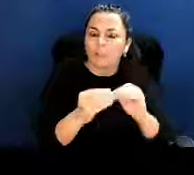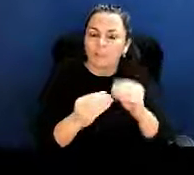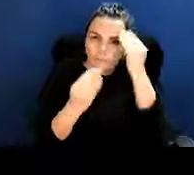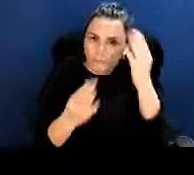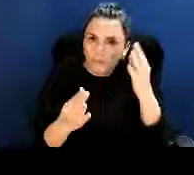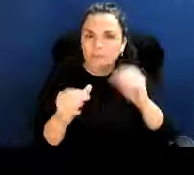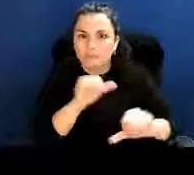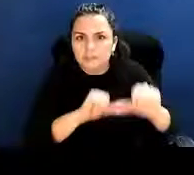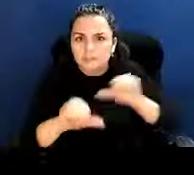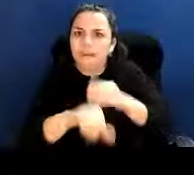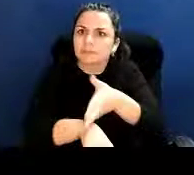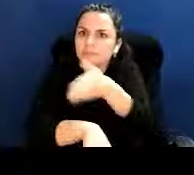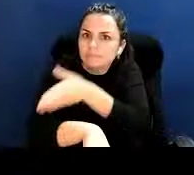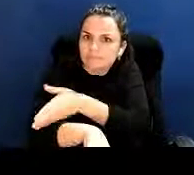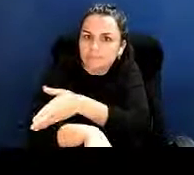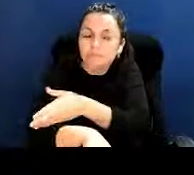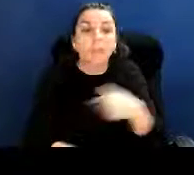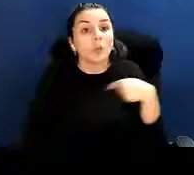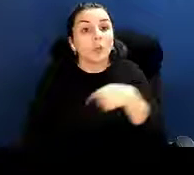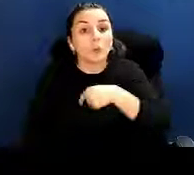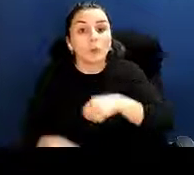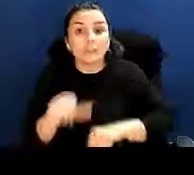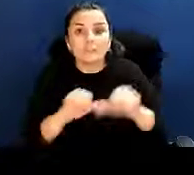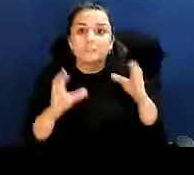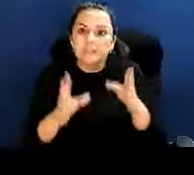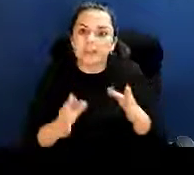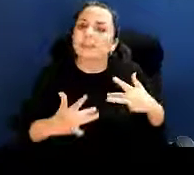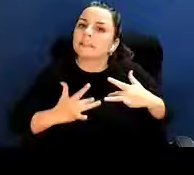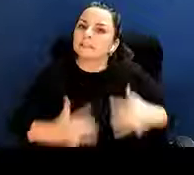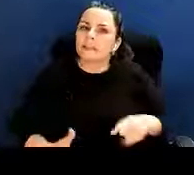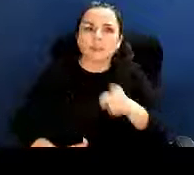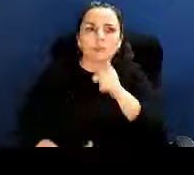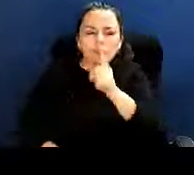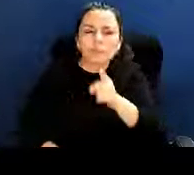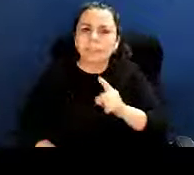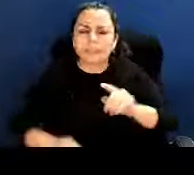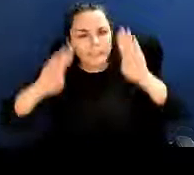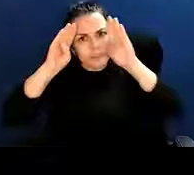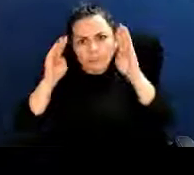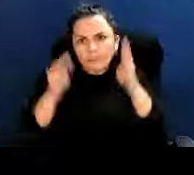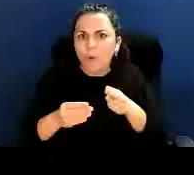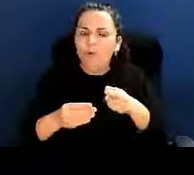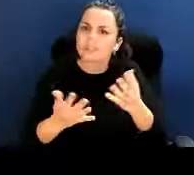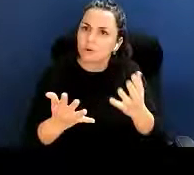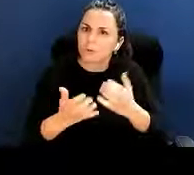most of us are trained to be very pragmatic, so we want to get to our results and we want to get there quick.